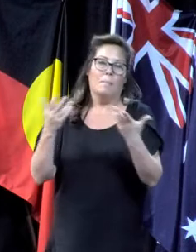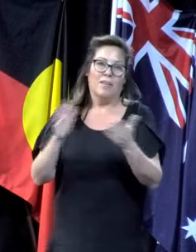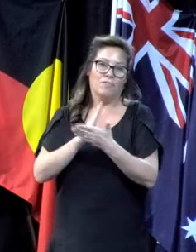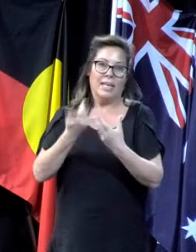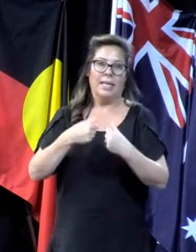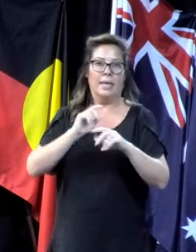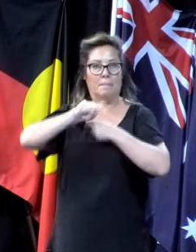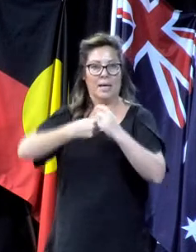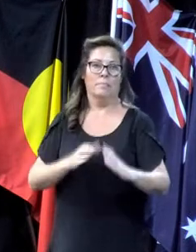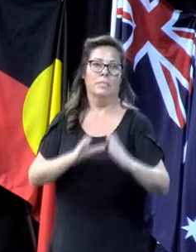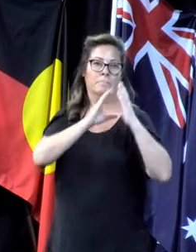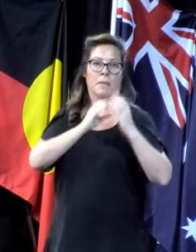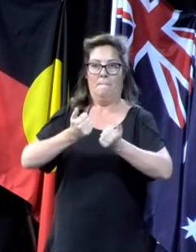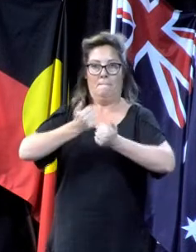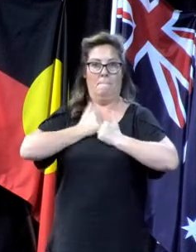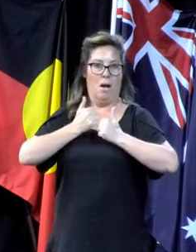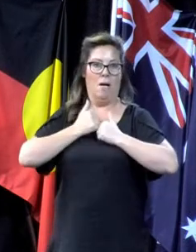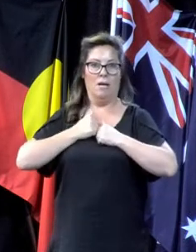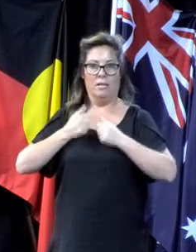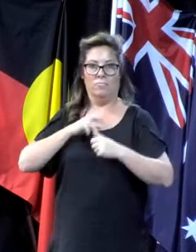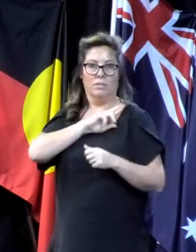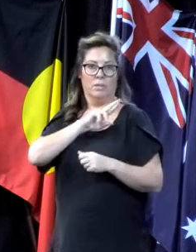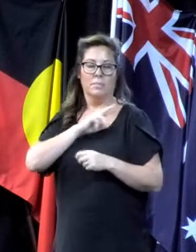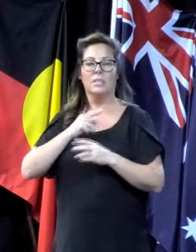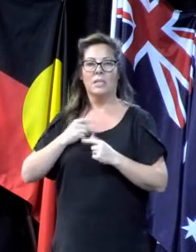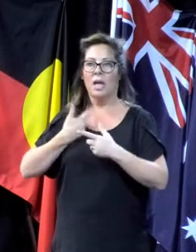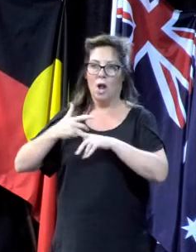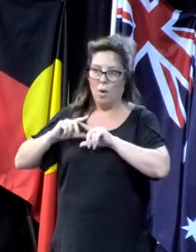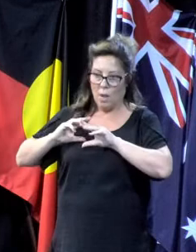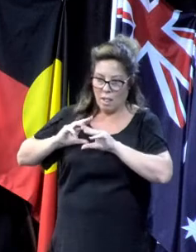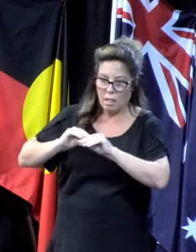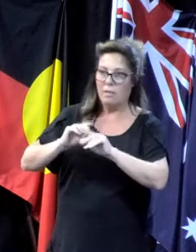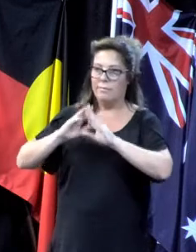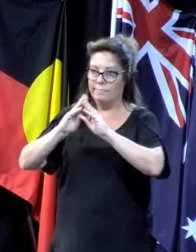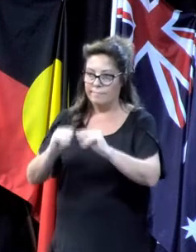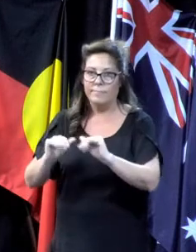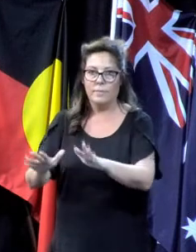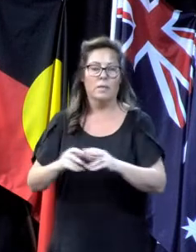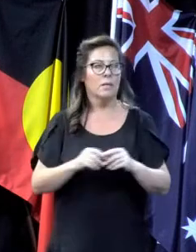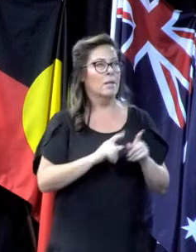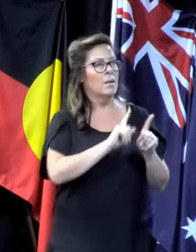When you say, “Ultimately come back to you.” Does it come back to you with a direction, with a request from an office...